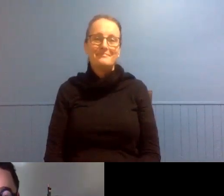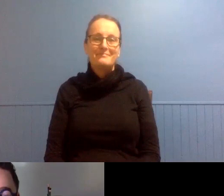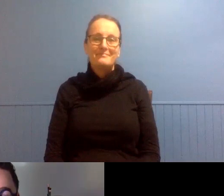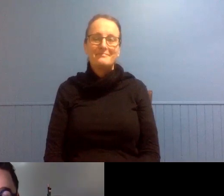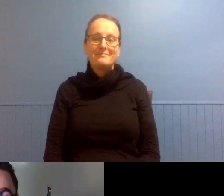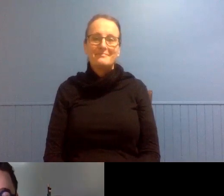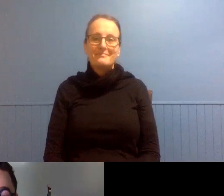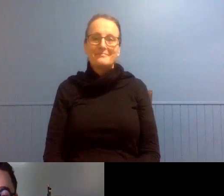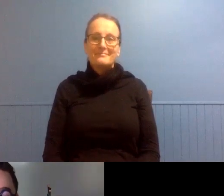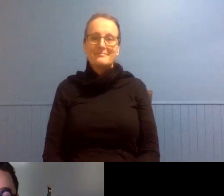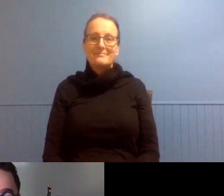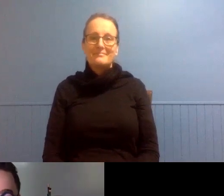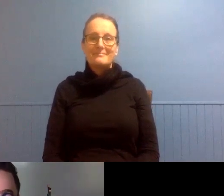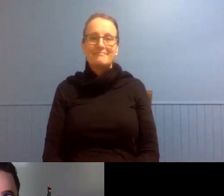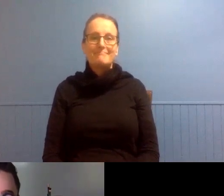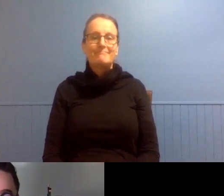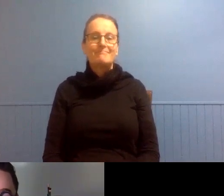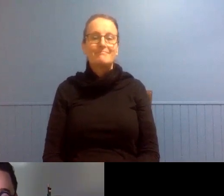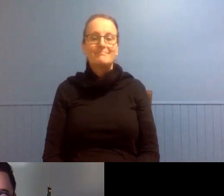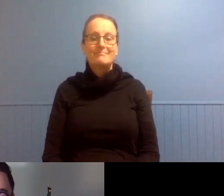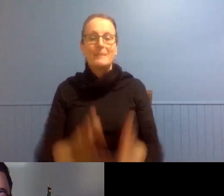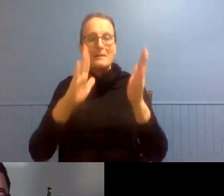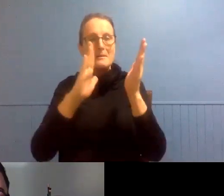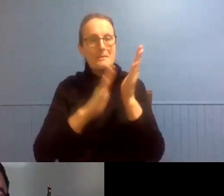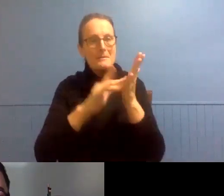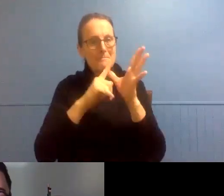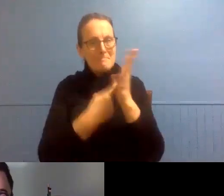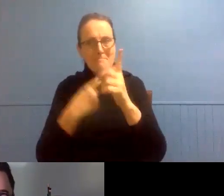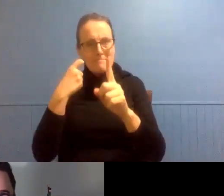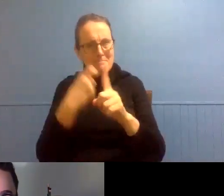Mark Yettica-Paulson, always an absolute pleasure and